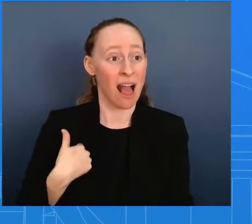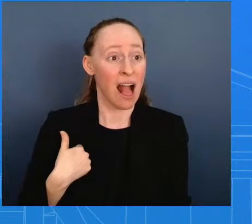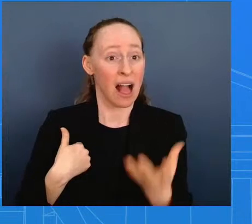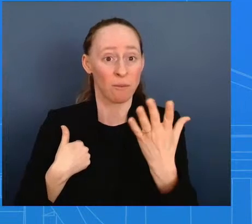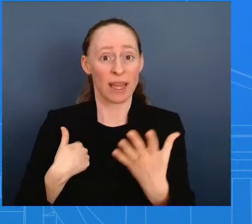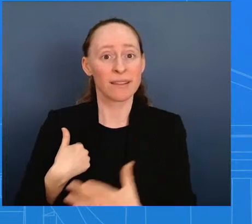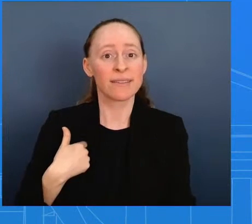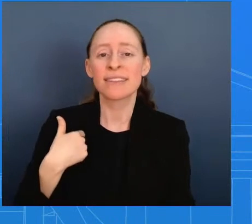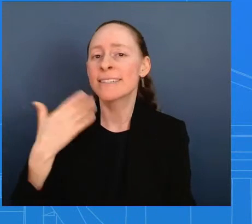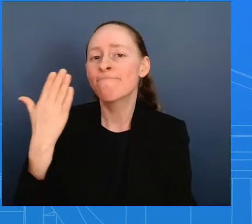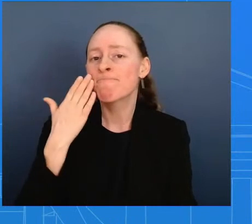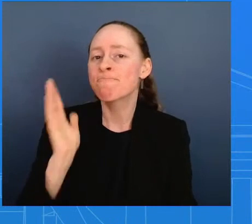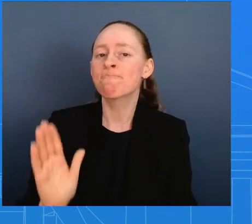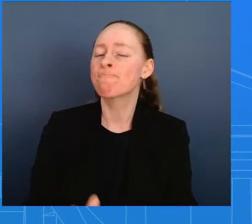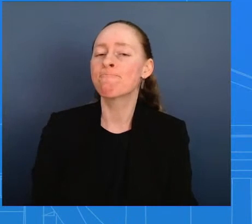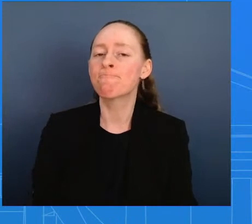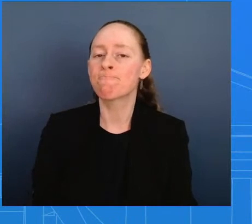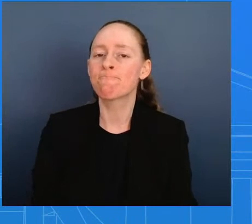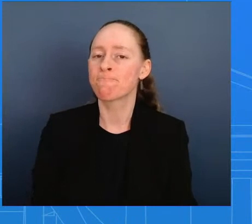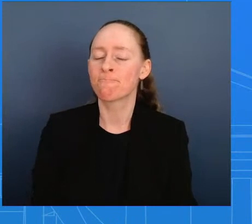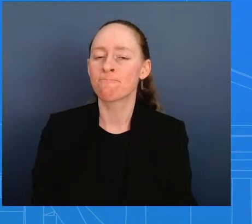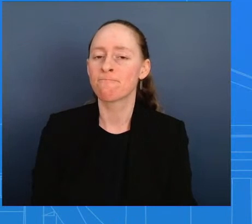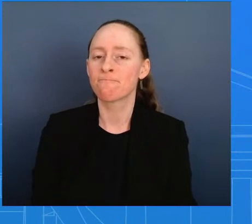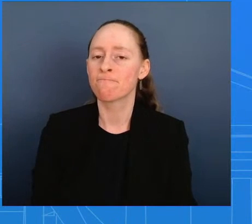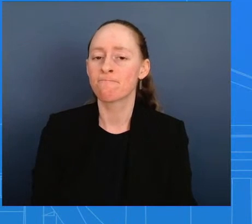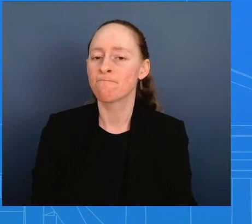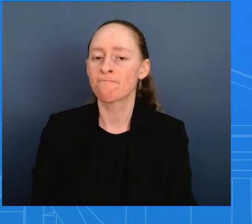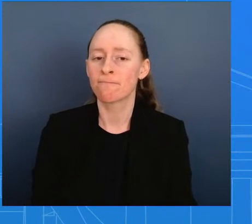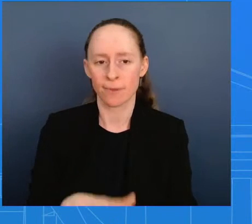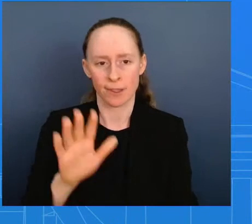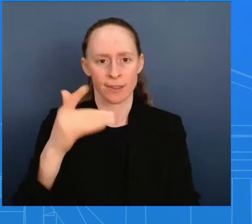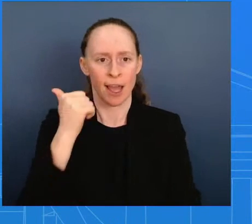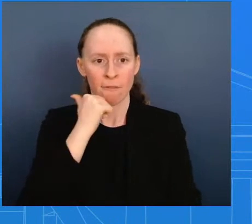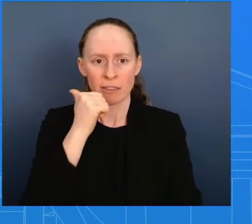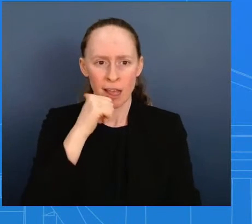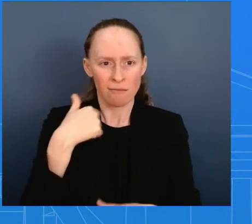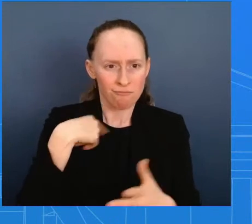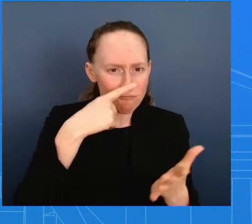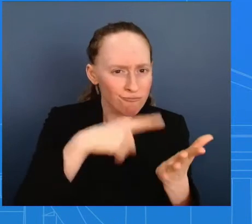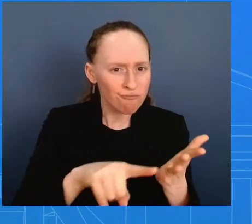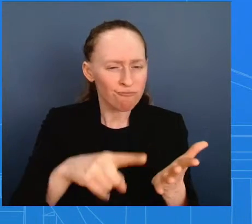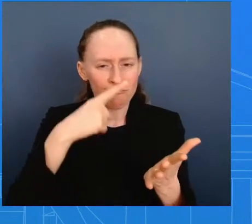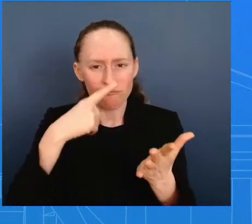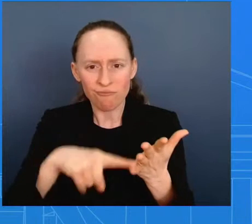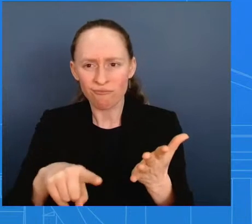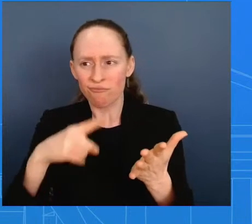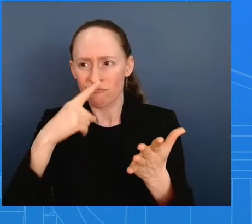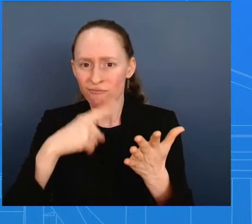And it's something that we watch every single day. We know there are deceased hostages, and we know there are living hostages.